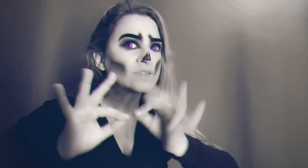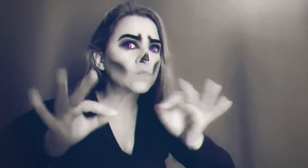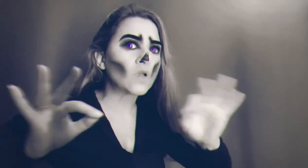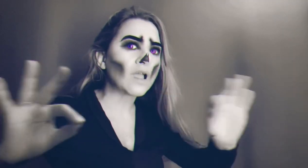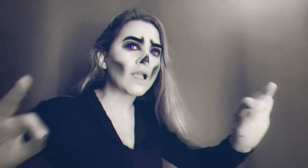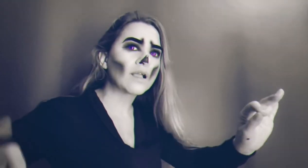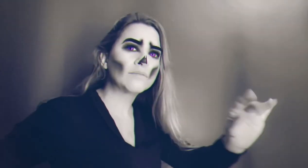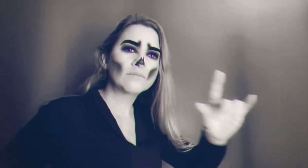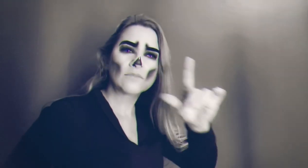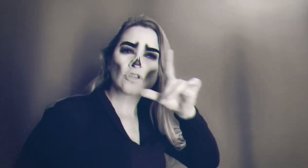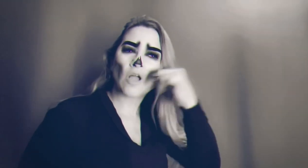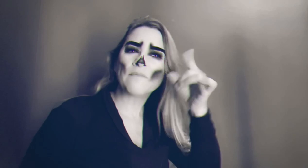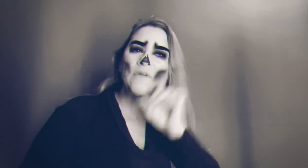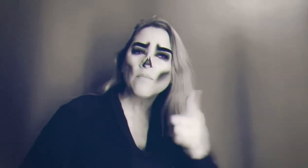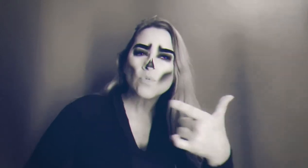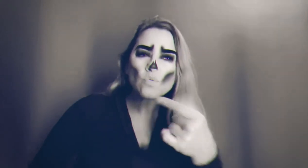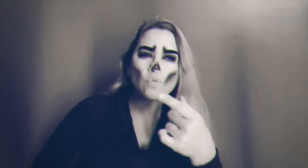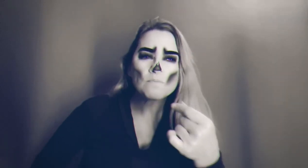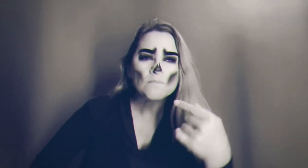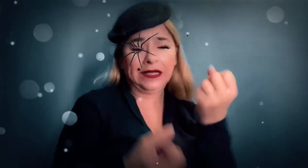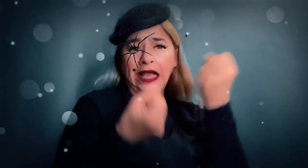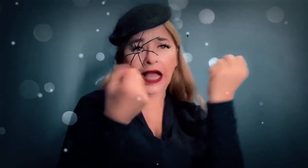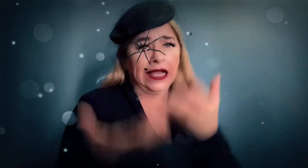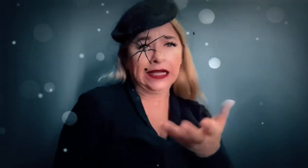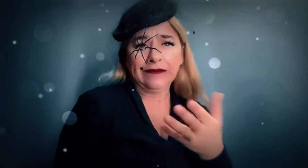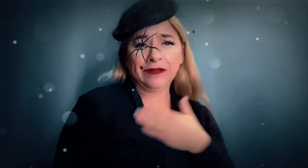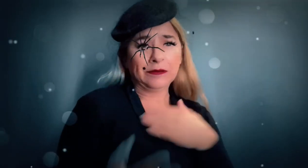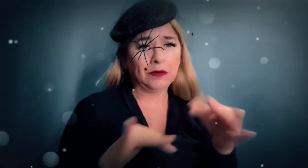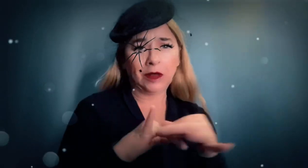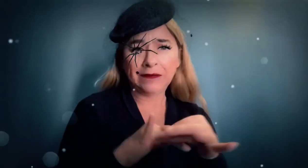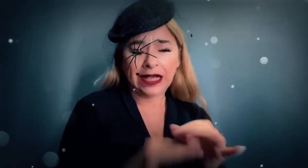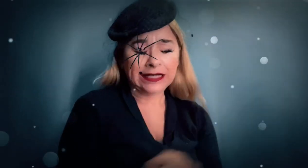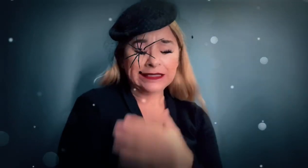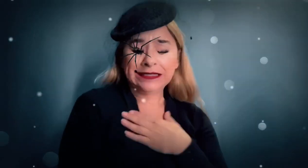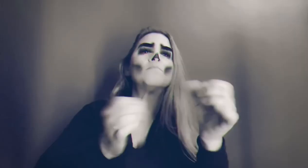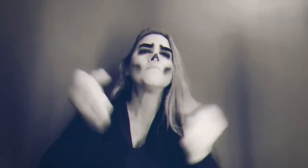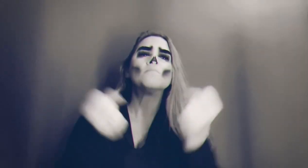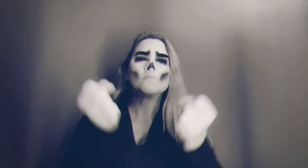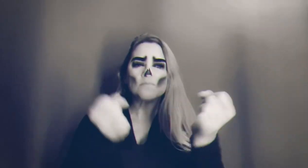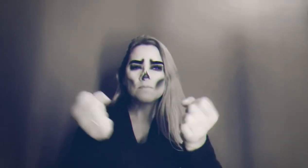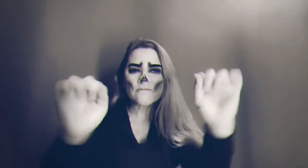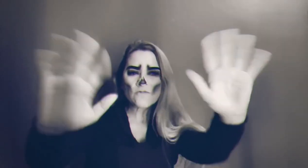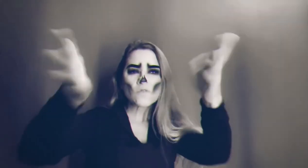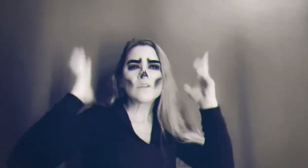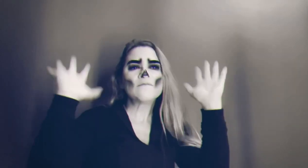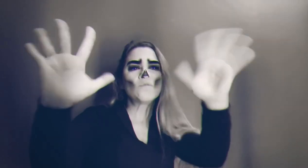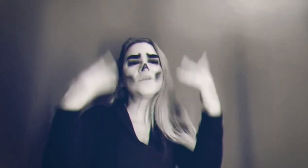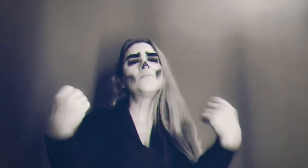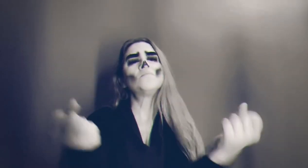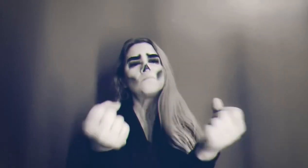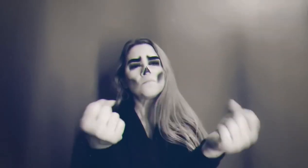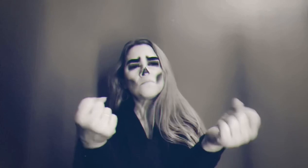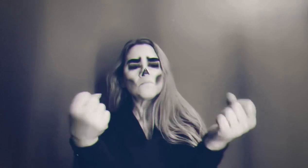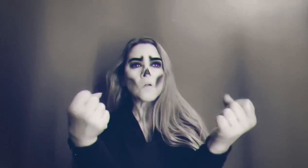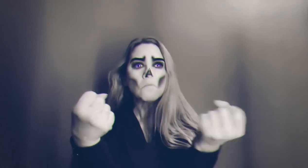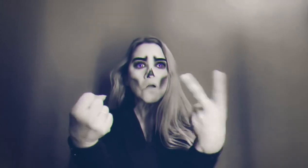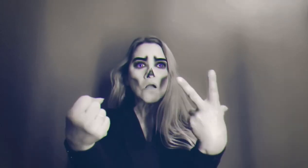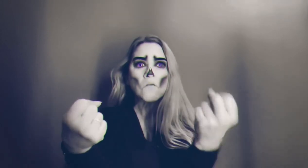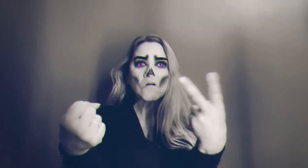It's a story of a man and a woman, a couple. Something bad happens to my husband. We cross the forest. The fuel light flashes.